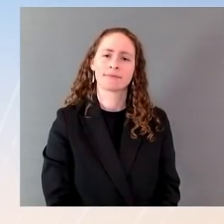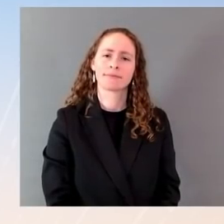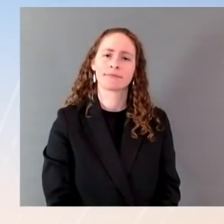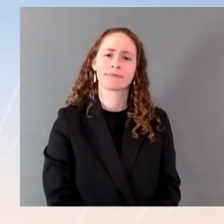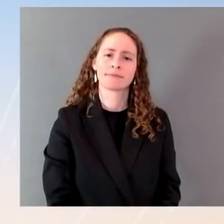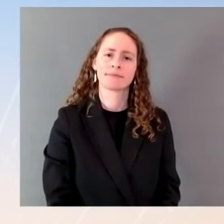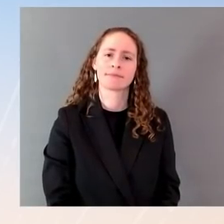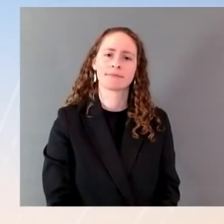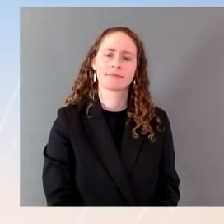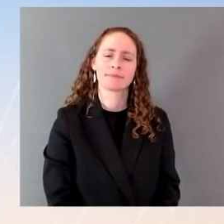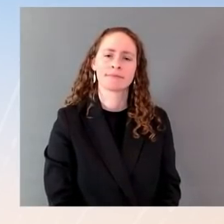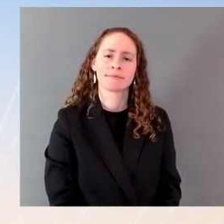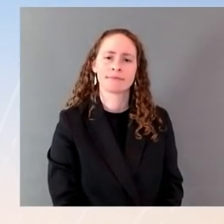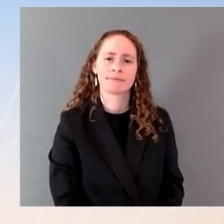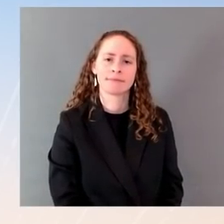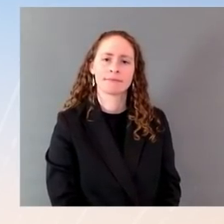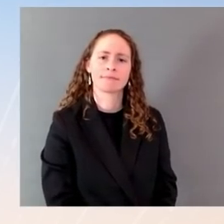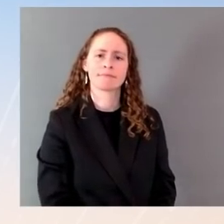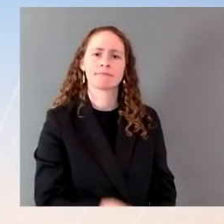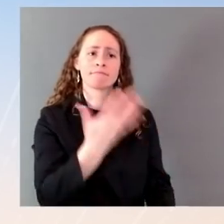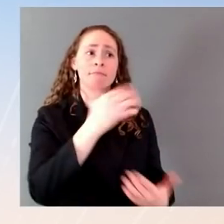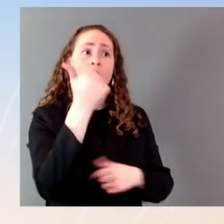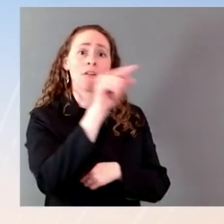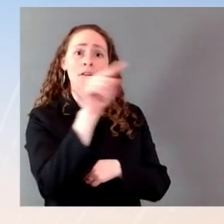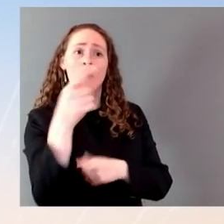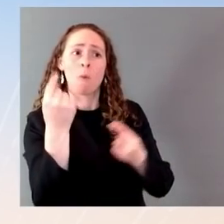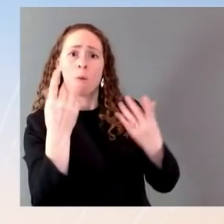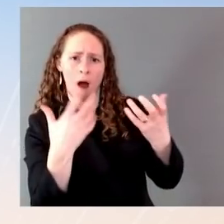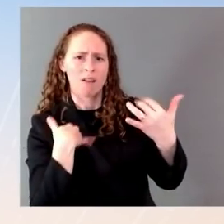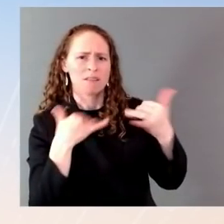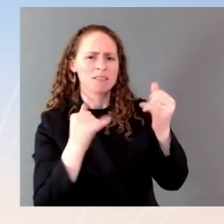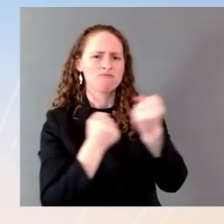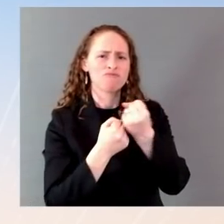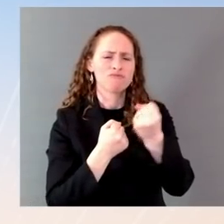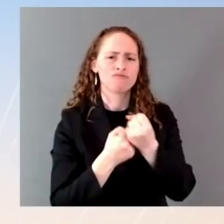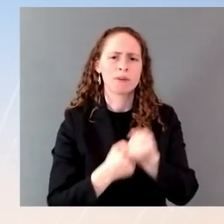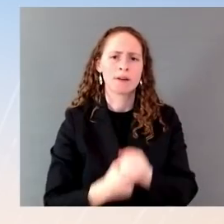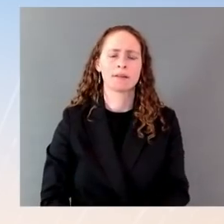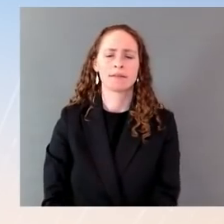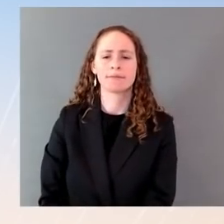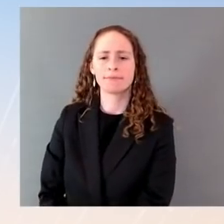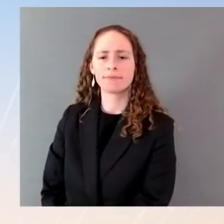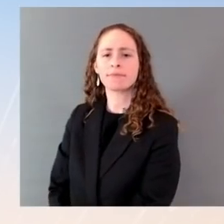should be bracing for -- the possibility of seeing American troops on the ground in that region in the coming weeks and months